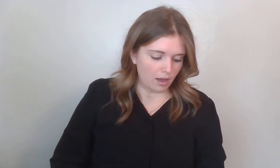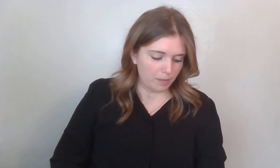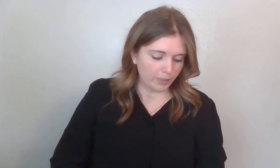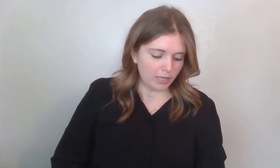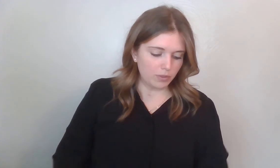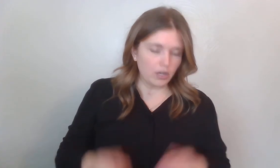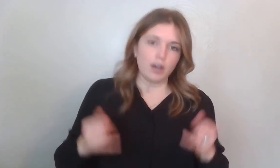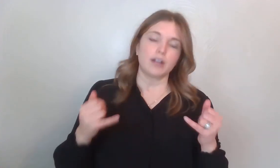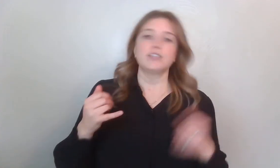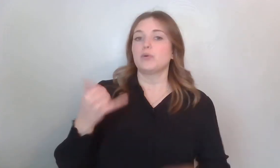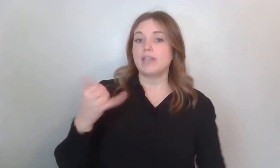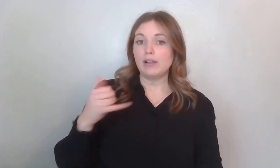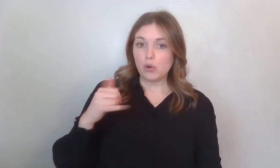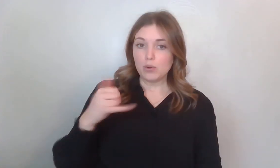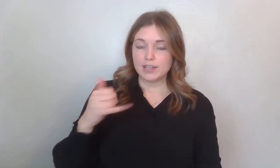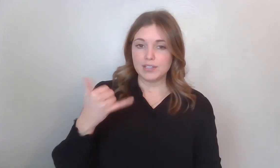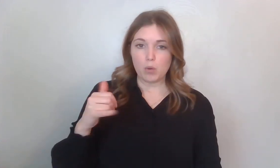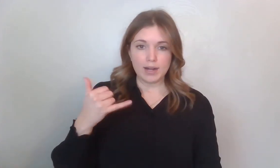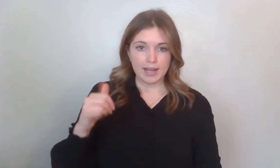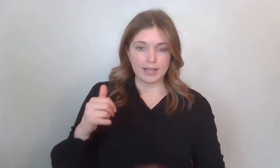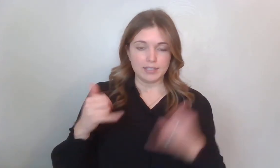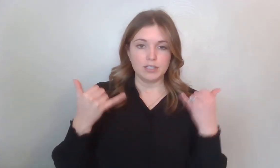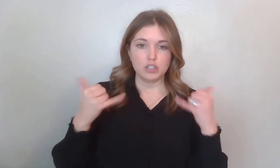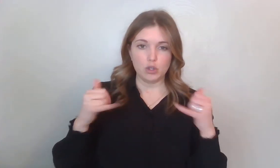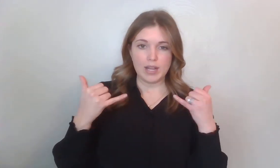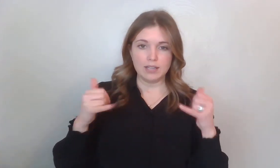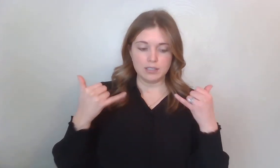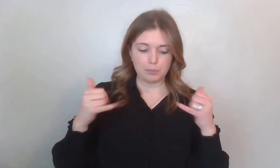I'm PLAYING WITH DOG So, YELLOW is the one hand. Two hands is